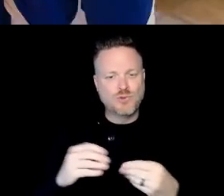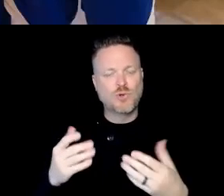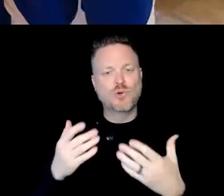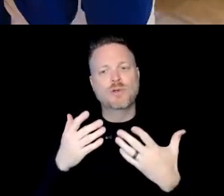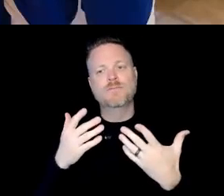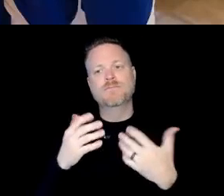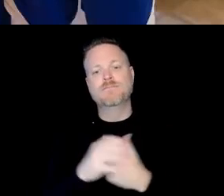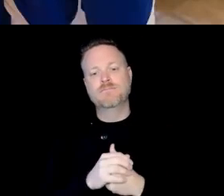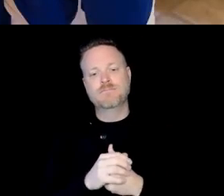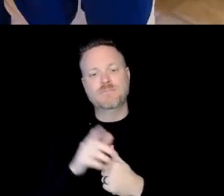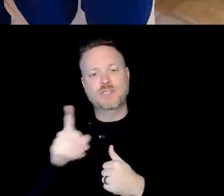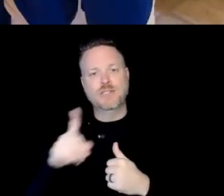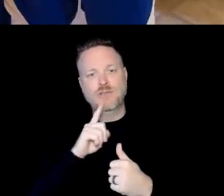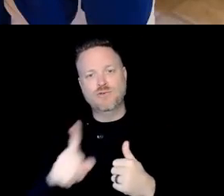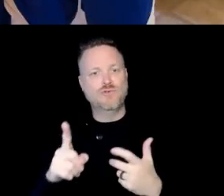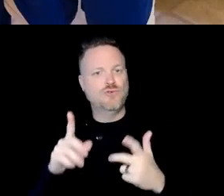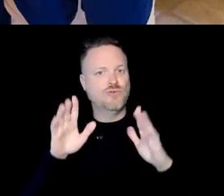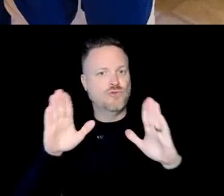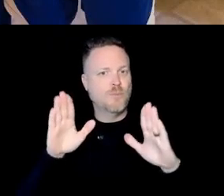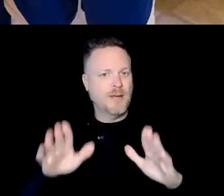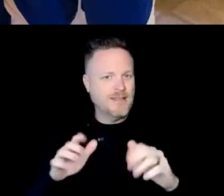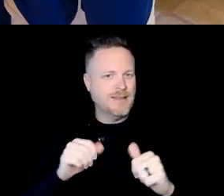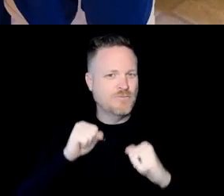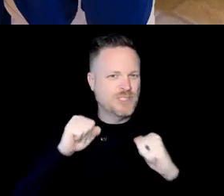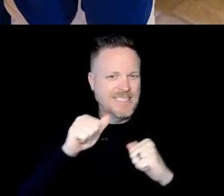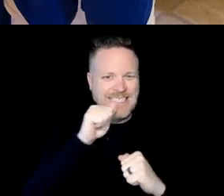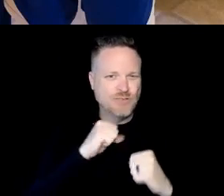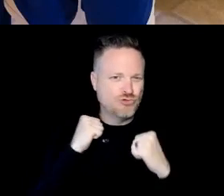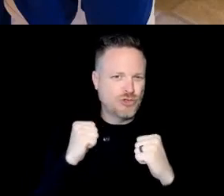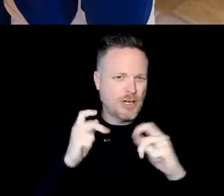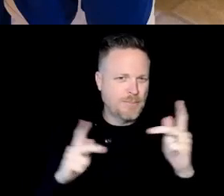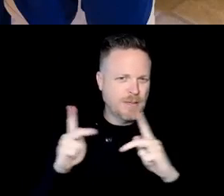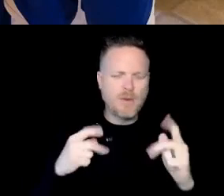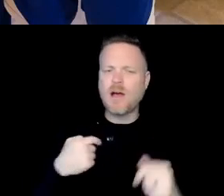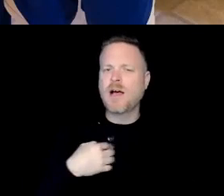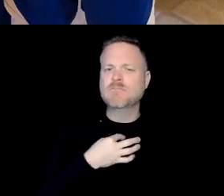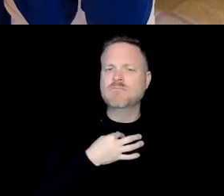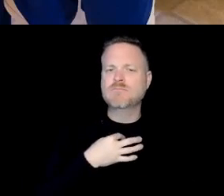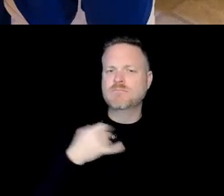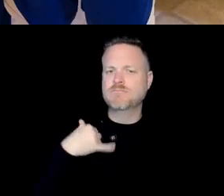You and Declan are both amazing and resilient people. Hillary, what are